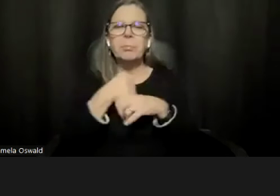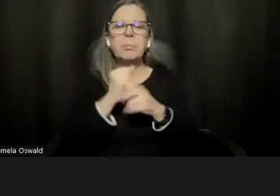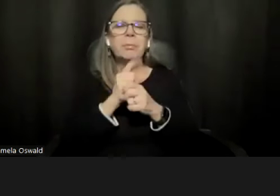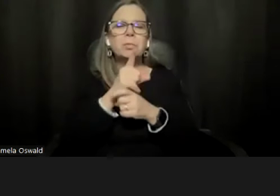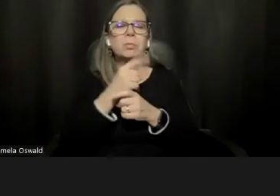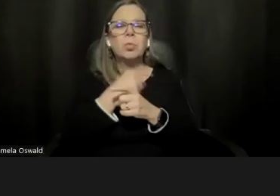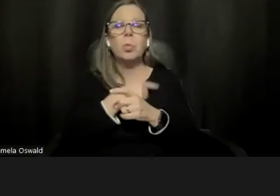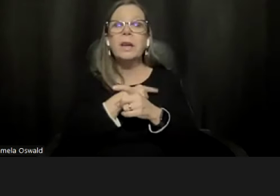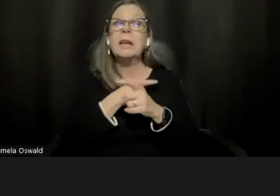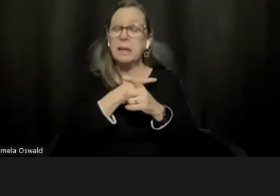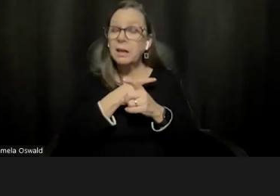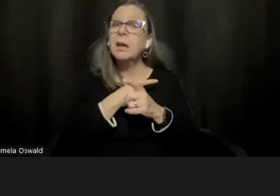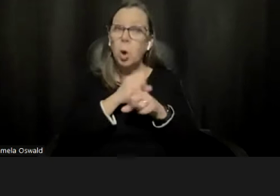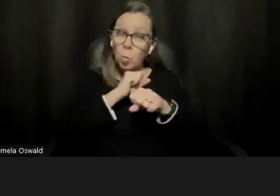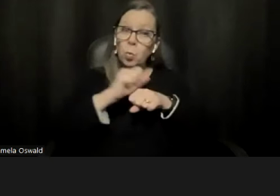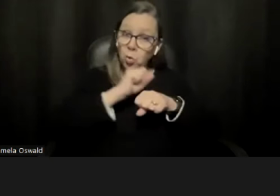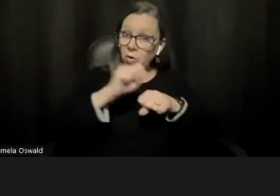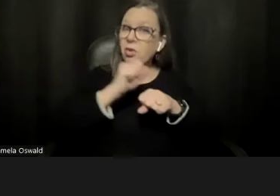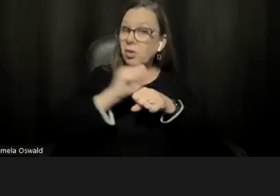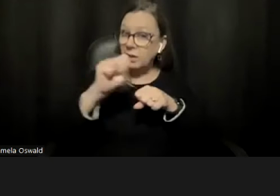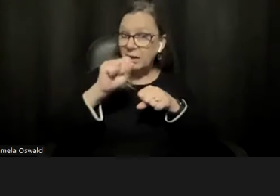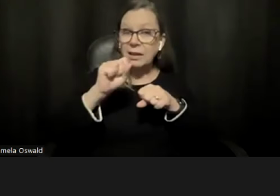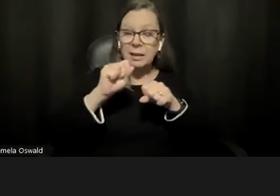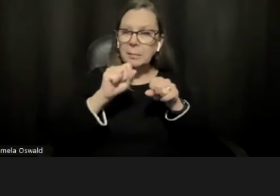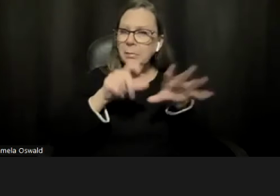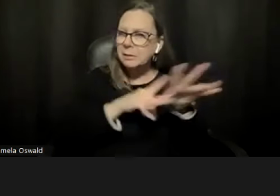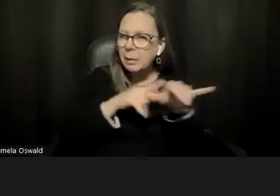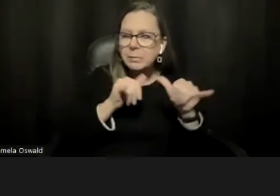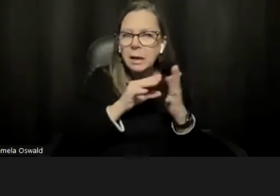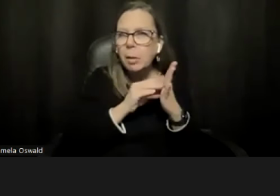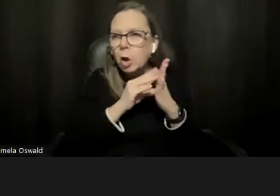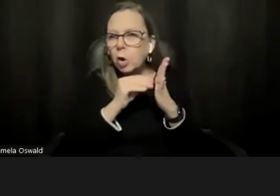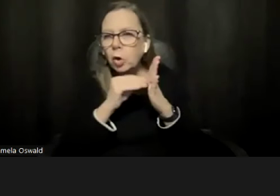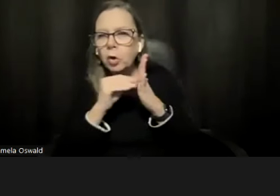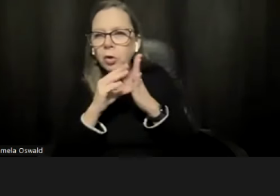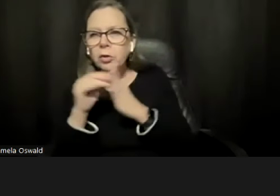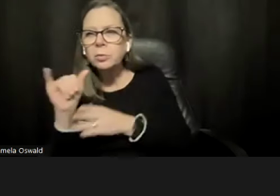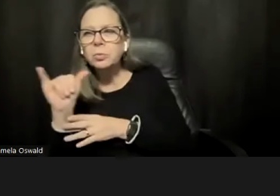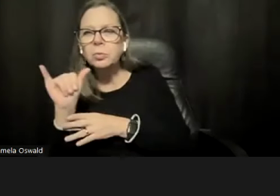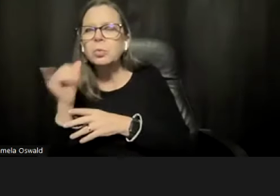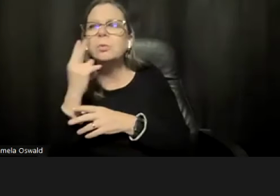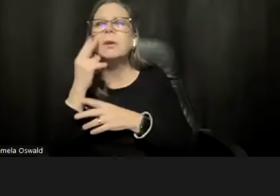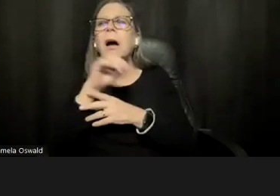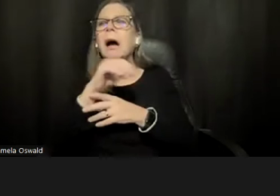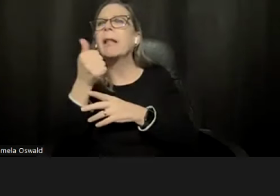want to be sure that we are also learning best practices and include things that could